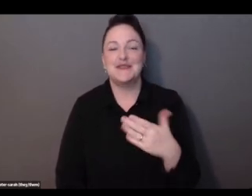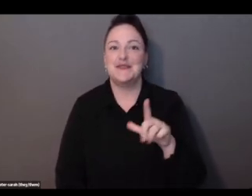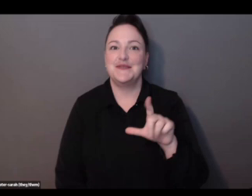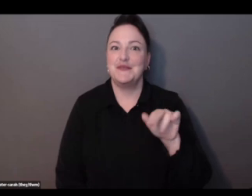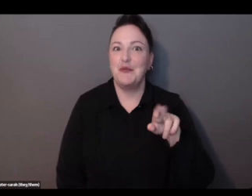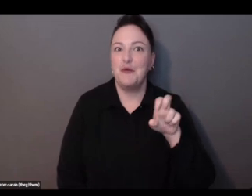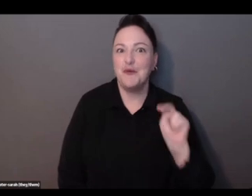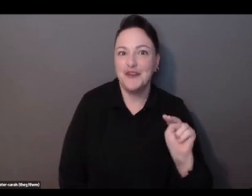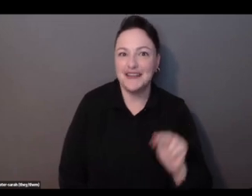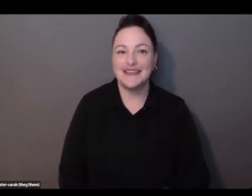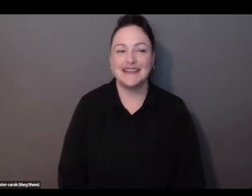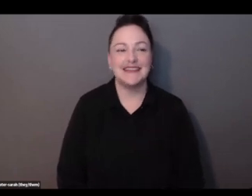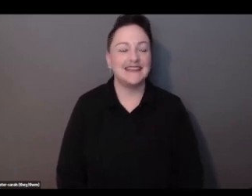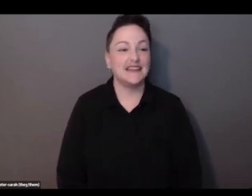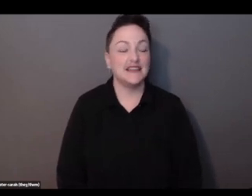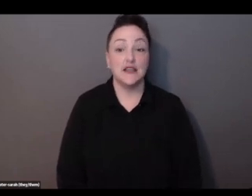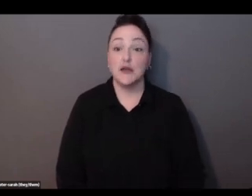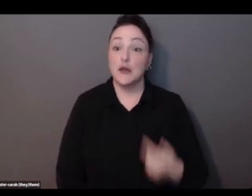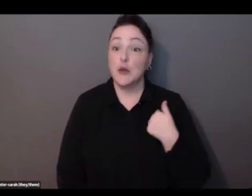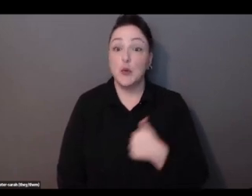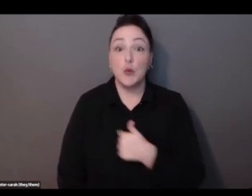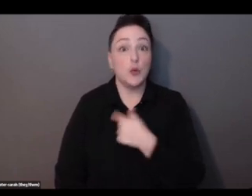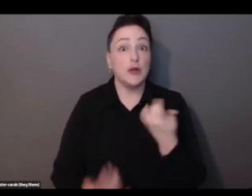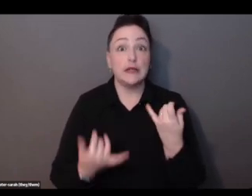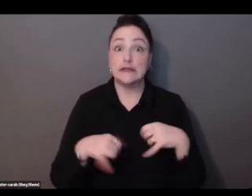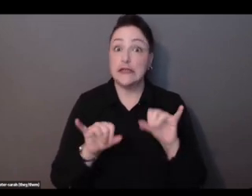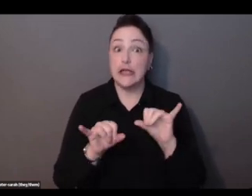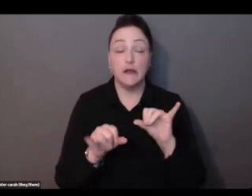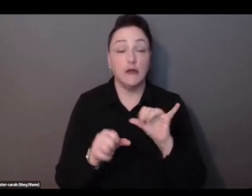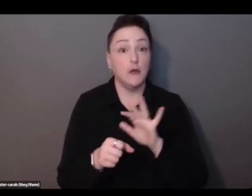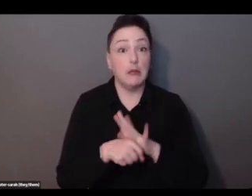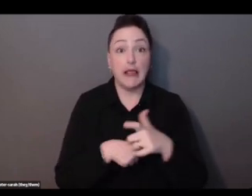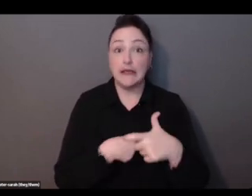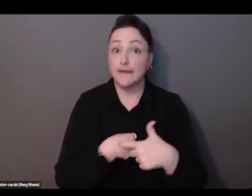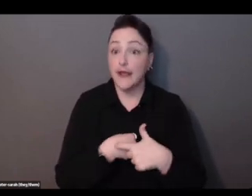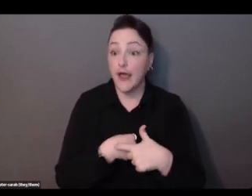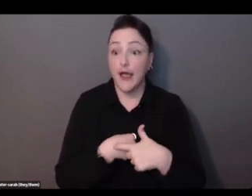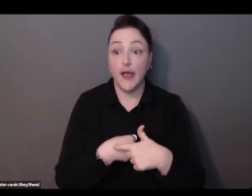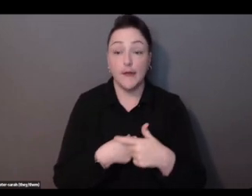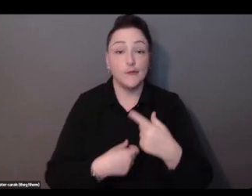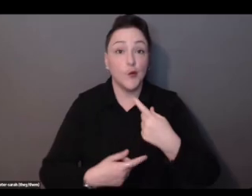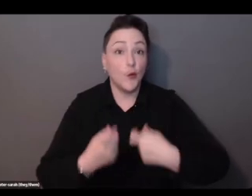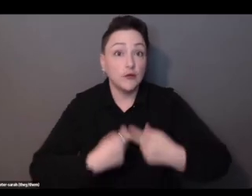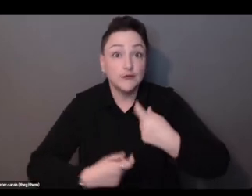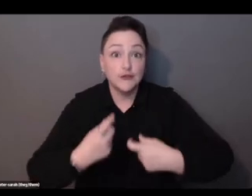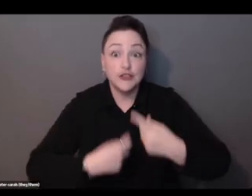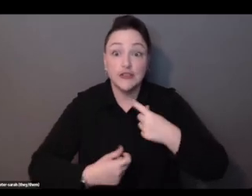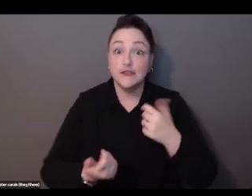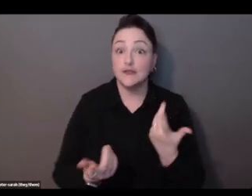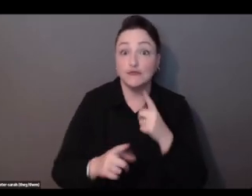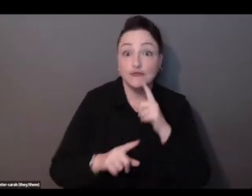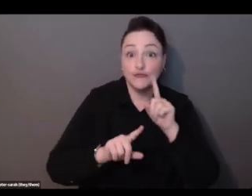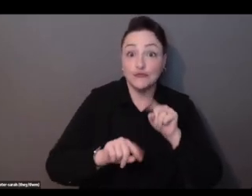We do still have time to address some questions, and so I wanted to ensure that I